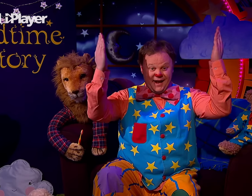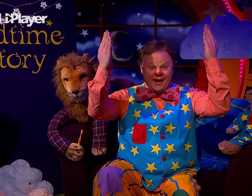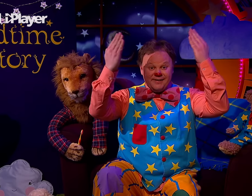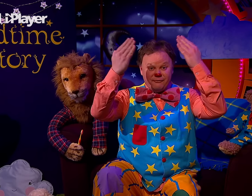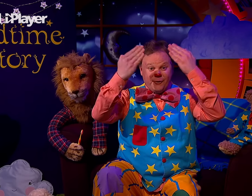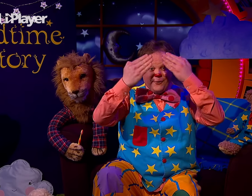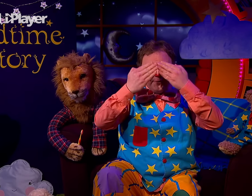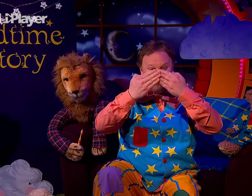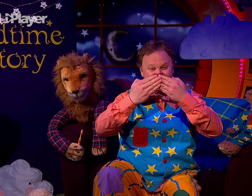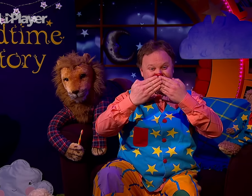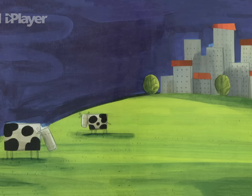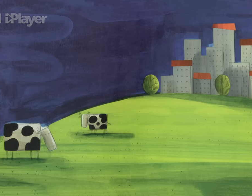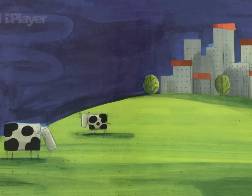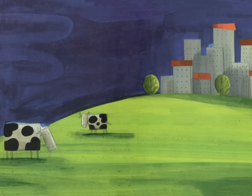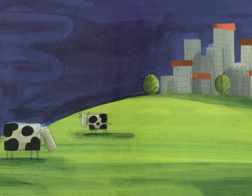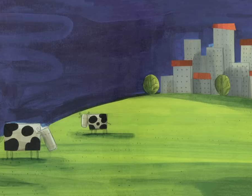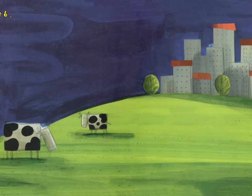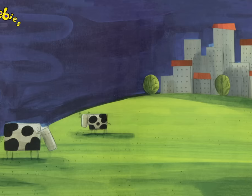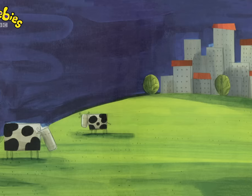night falls it is late